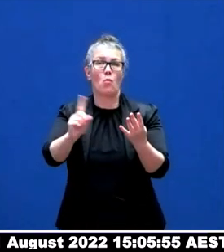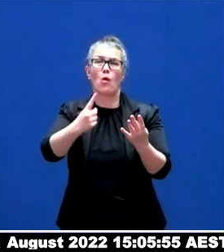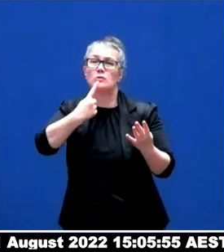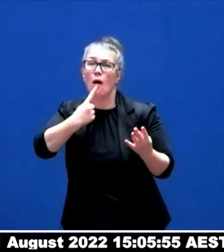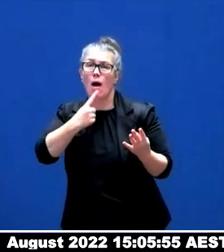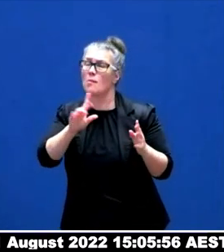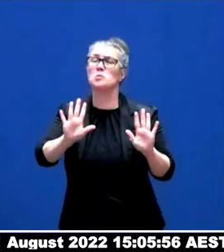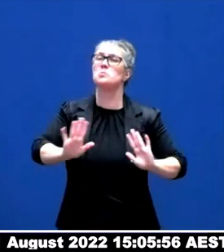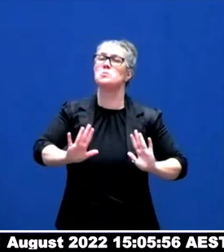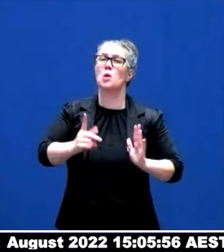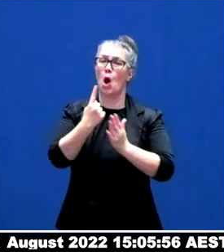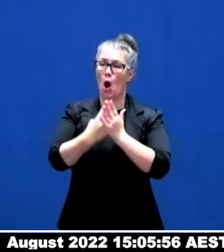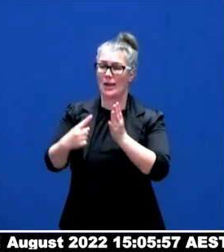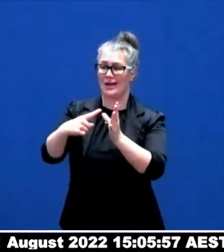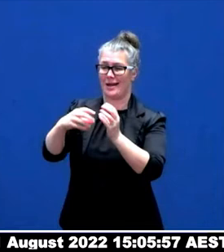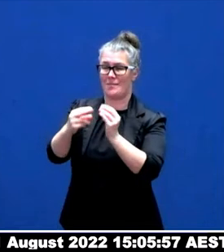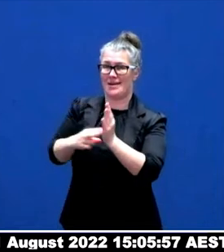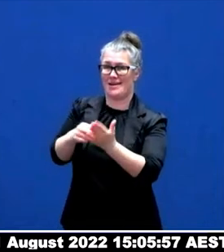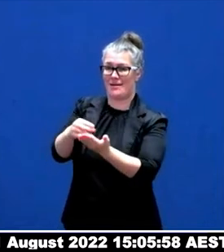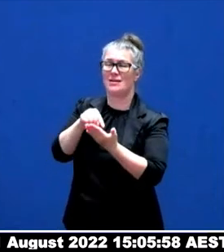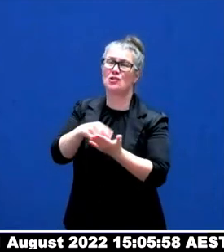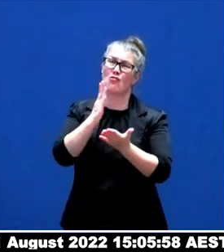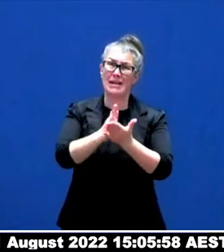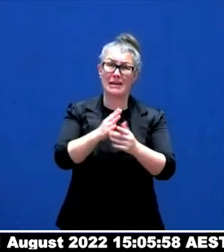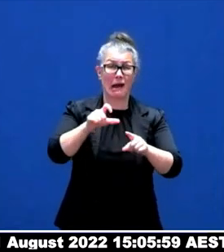provided. So, it's difficult for our system to capture, basically.